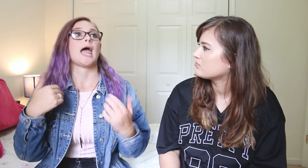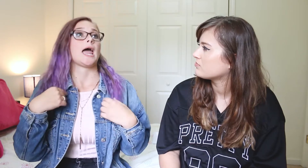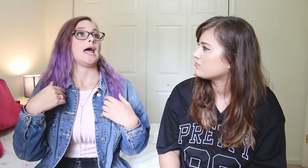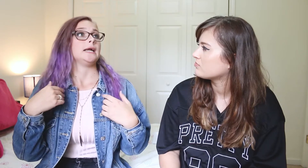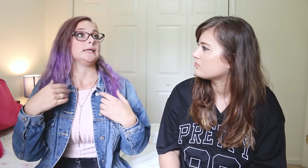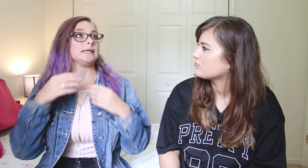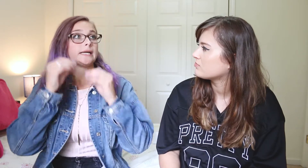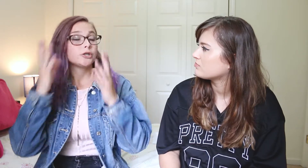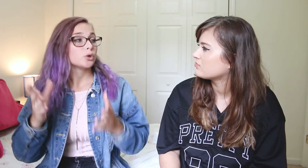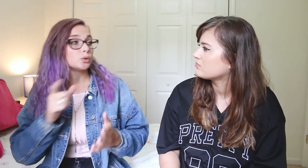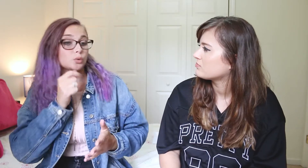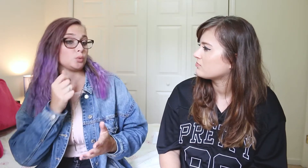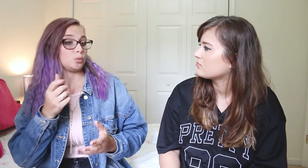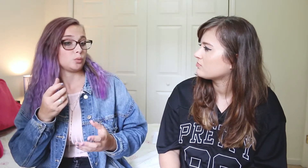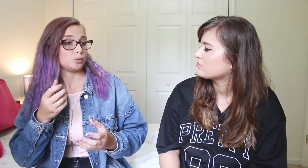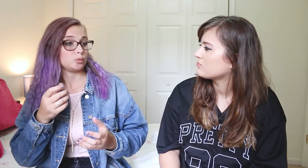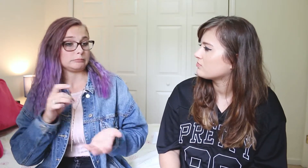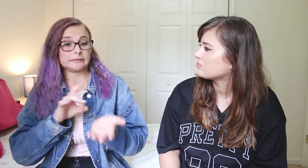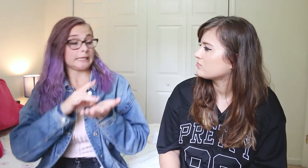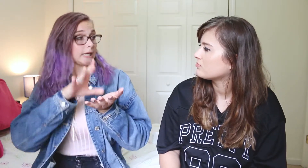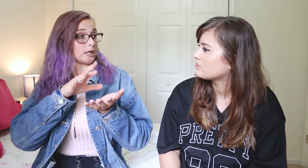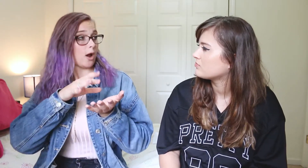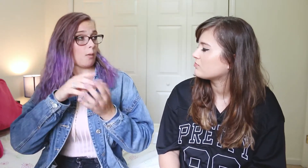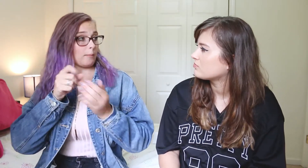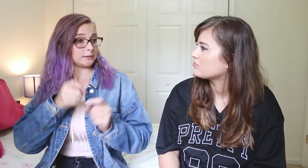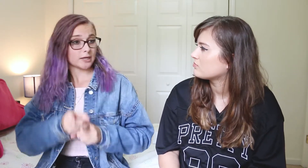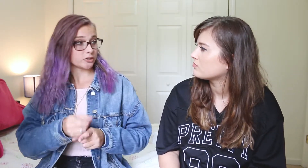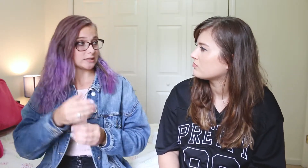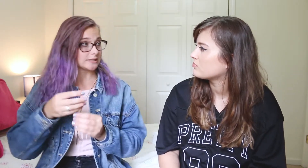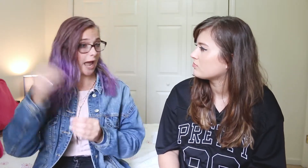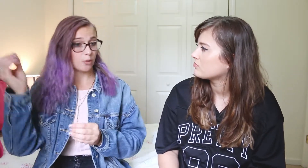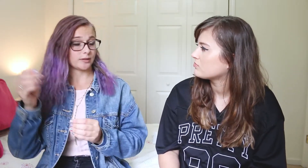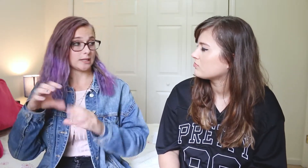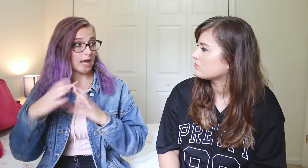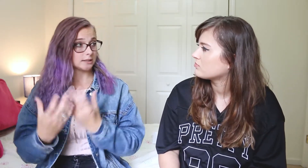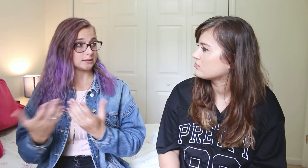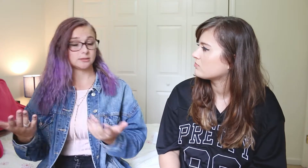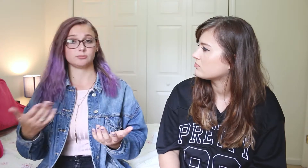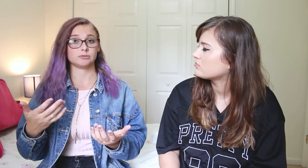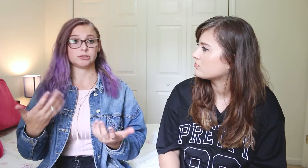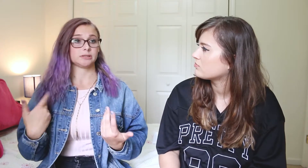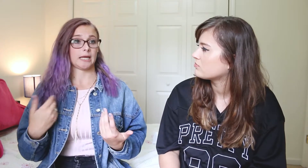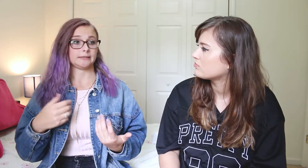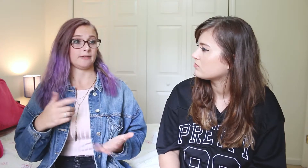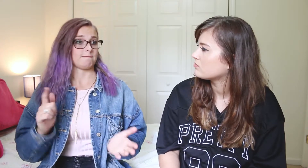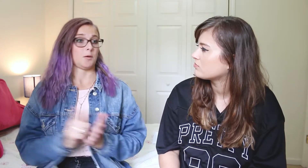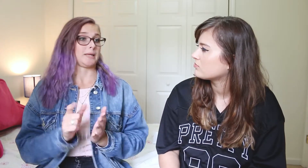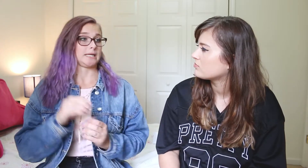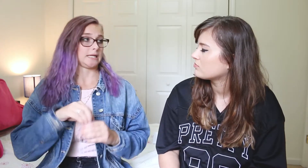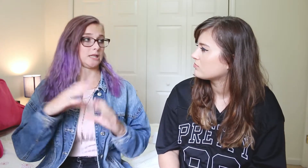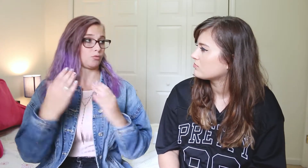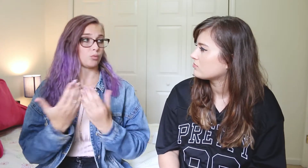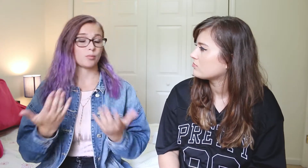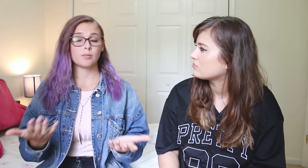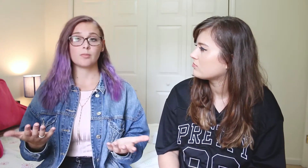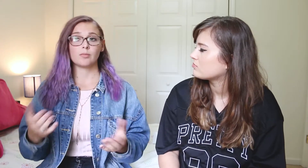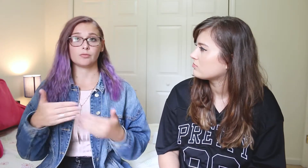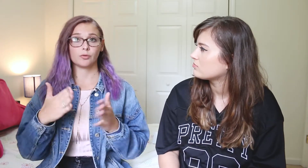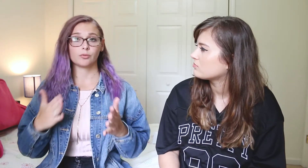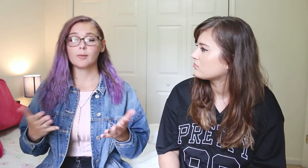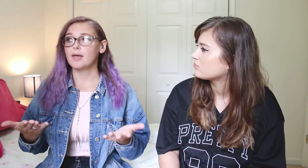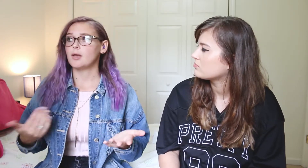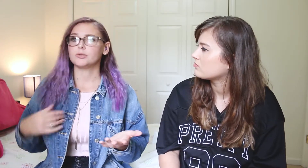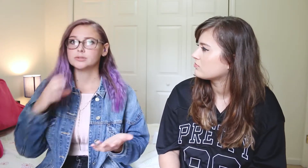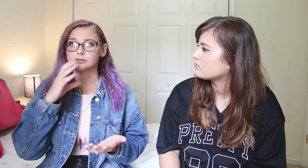I did have a teacher kick my specialist out of class. Like my specialist was forbidden to come in the classroom.